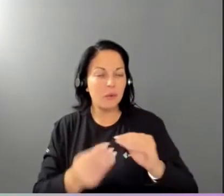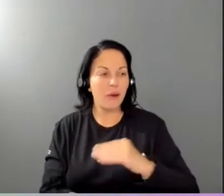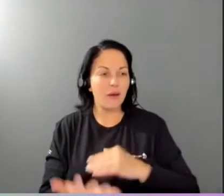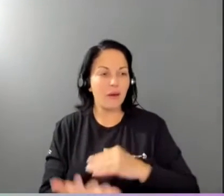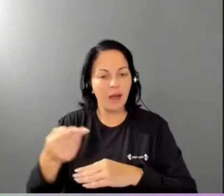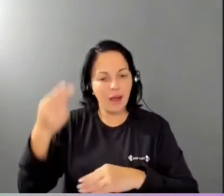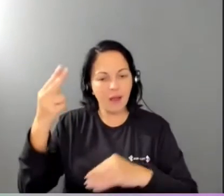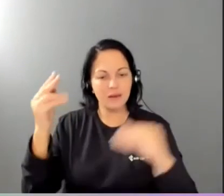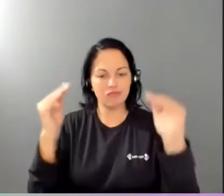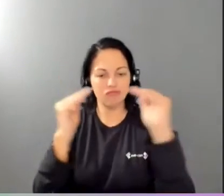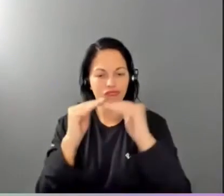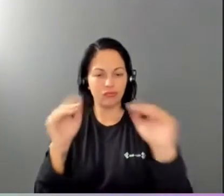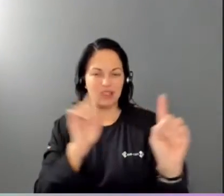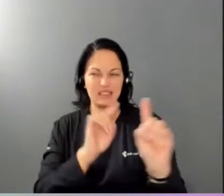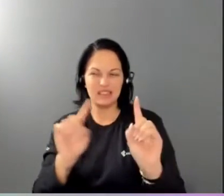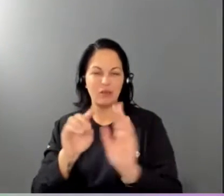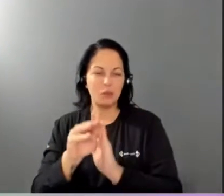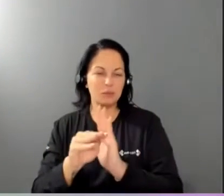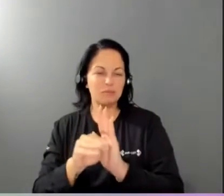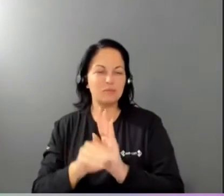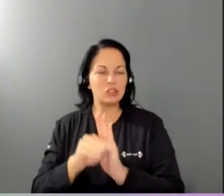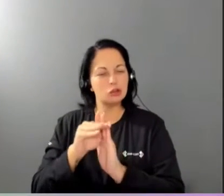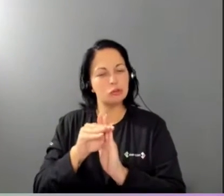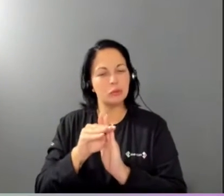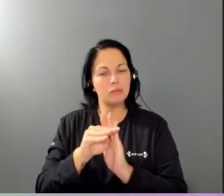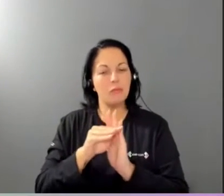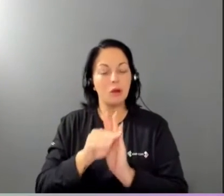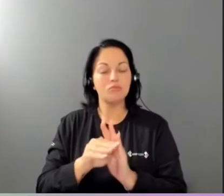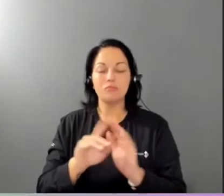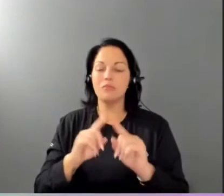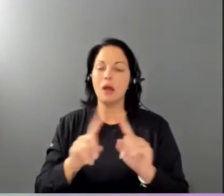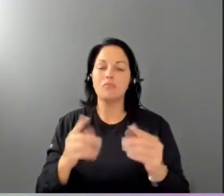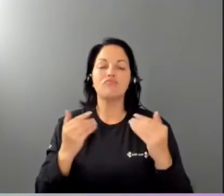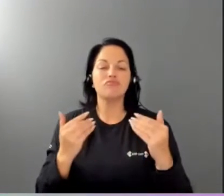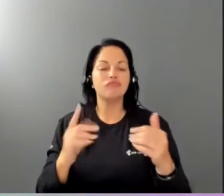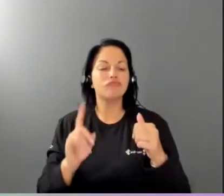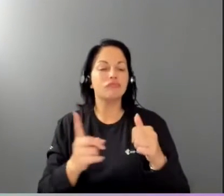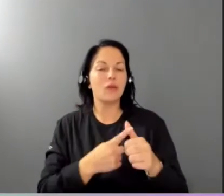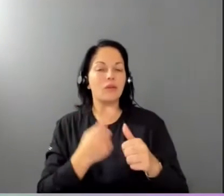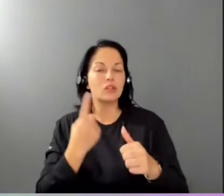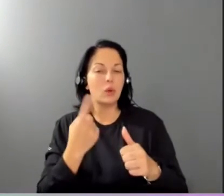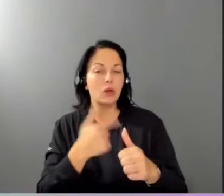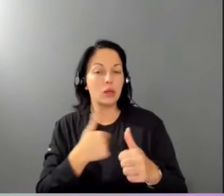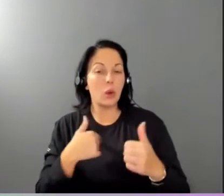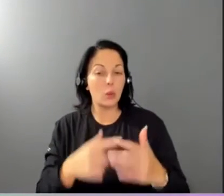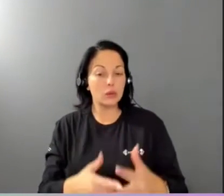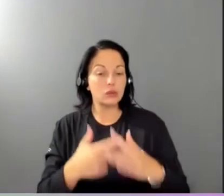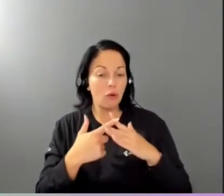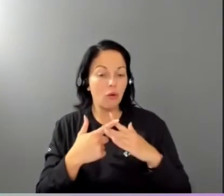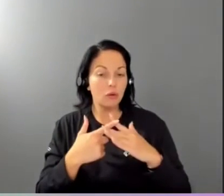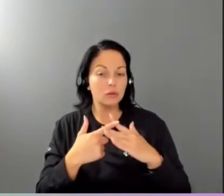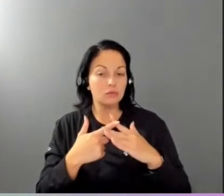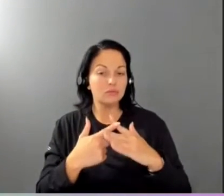5, the highest level. Sort of sort of, achieving the number five highest level on the different maturity model